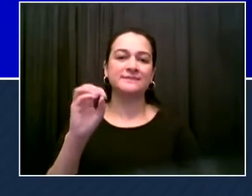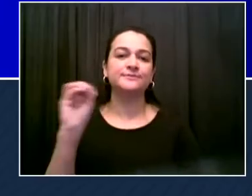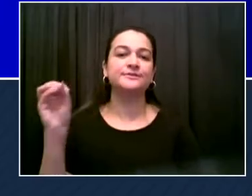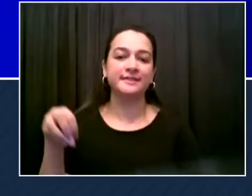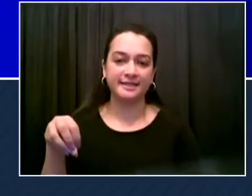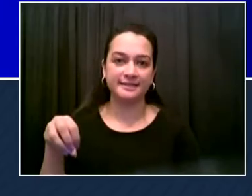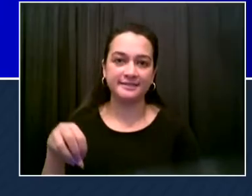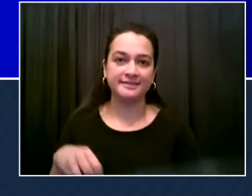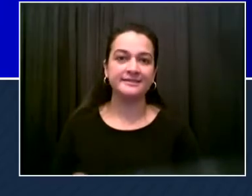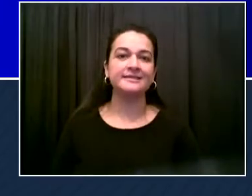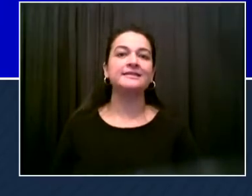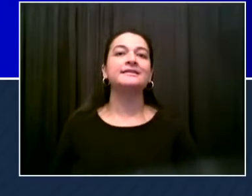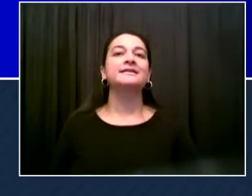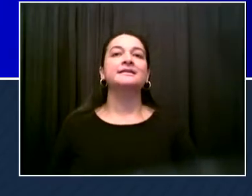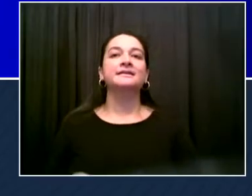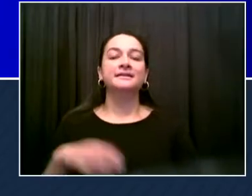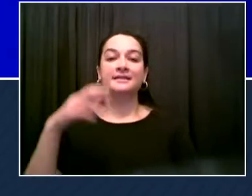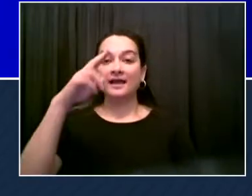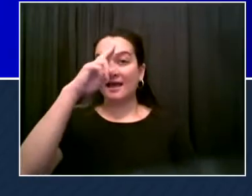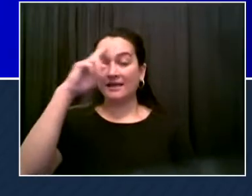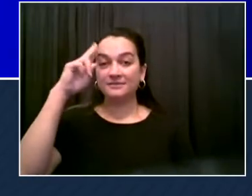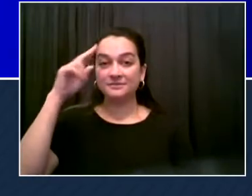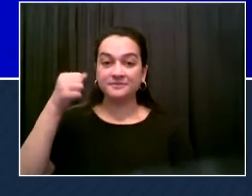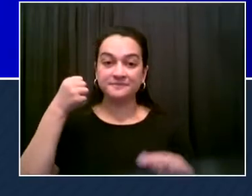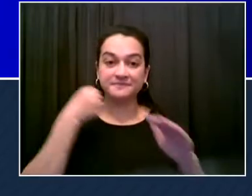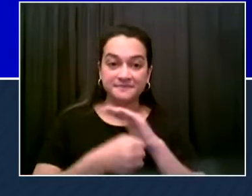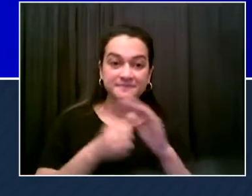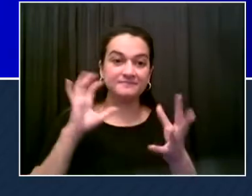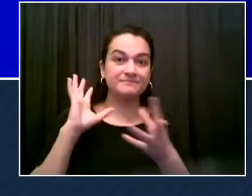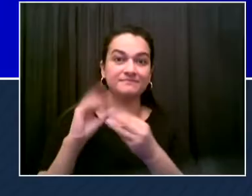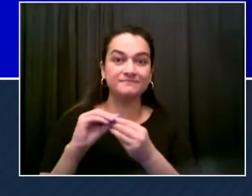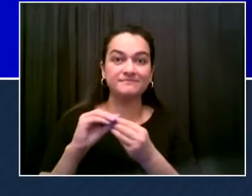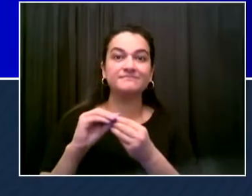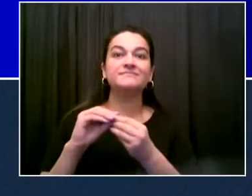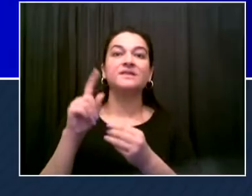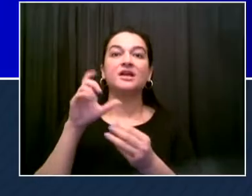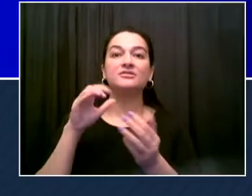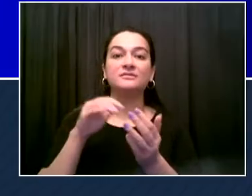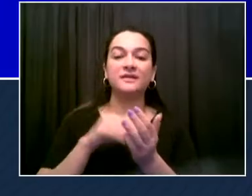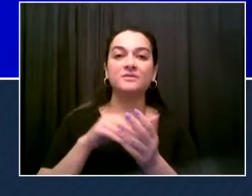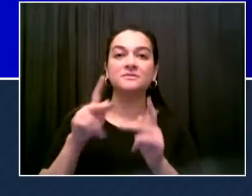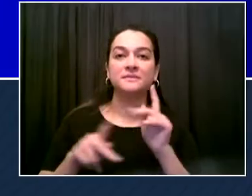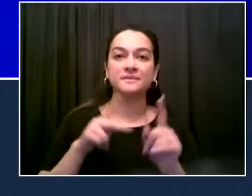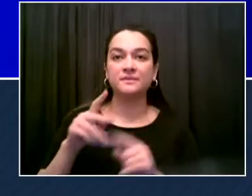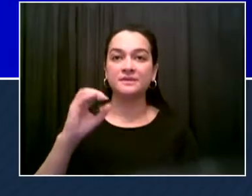PATIENTS CONFIRMED POSITIVE 16.67%. VERY GOOD.